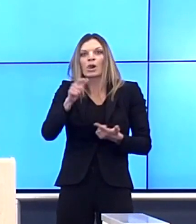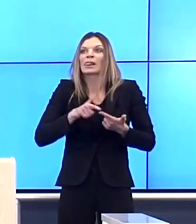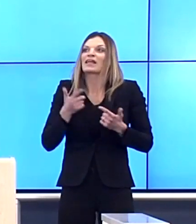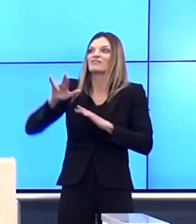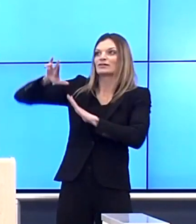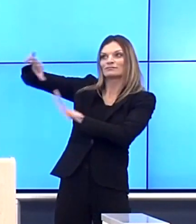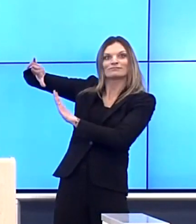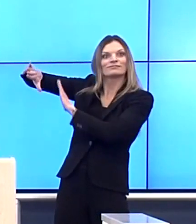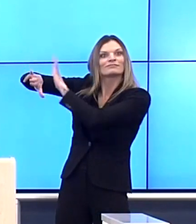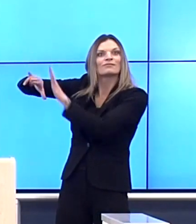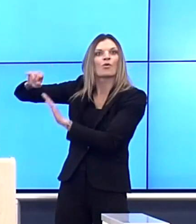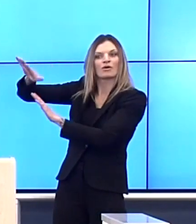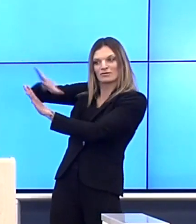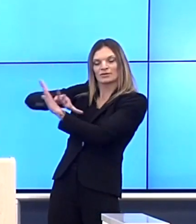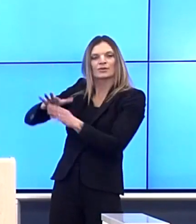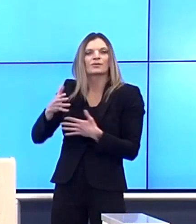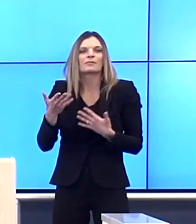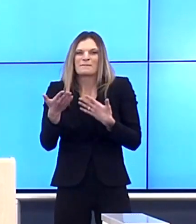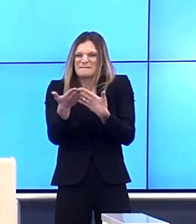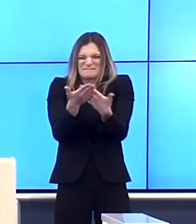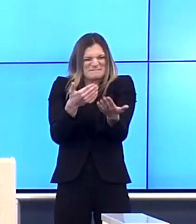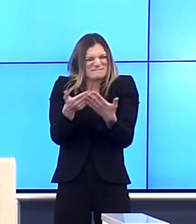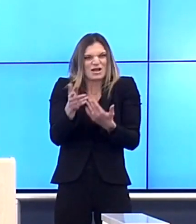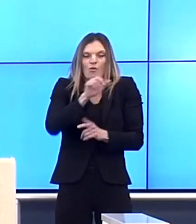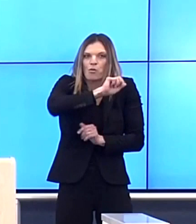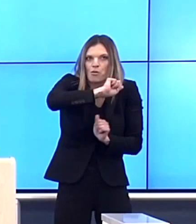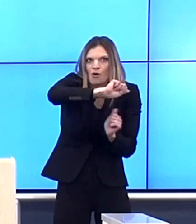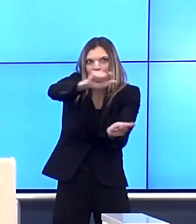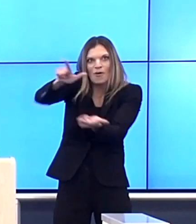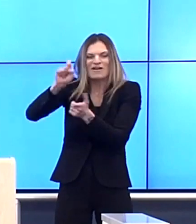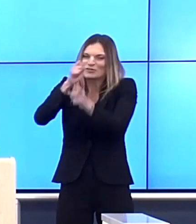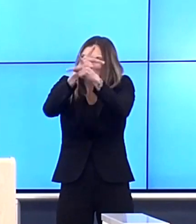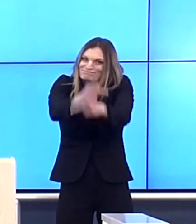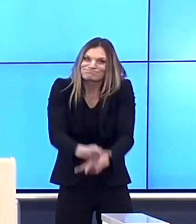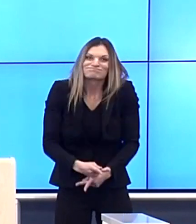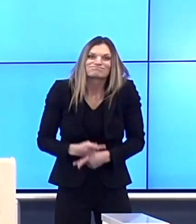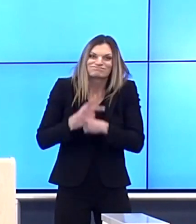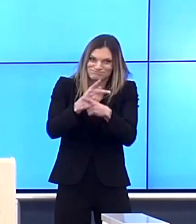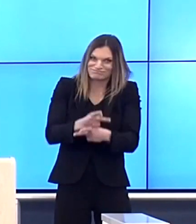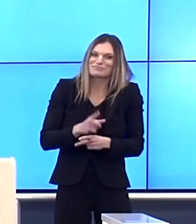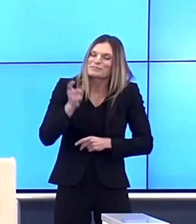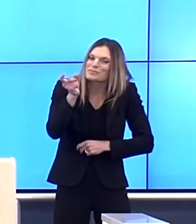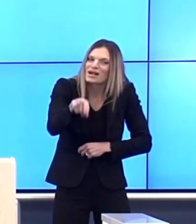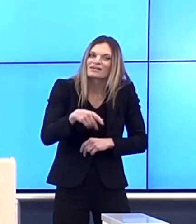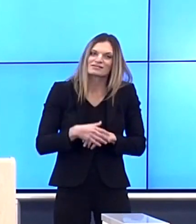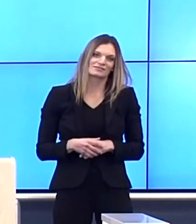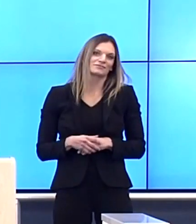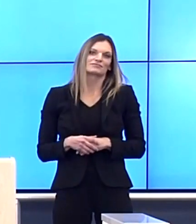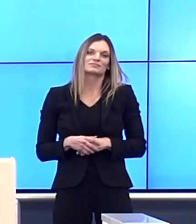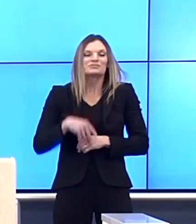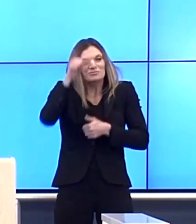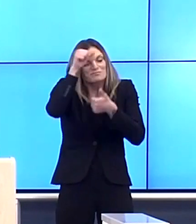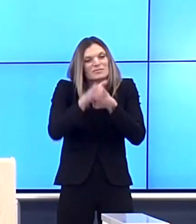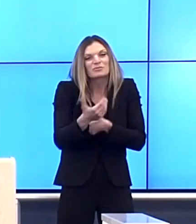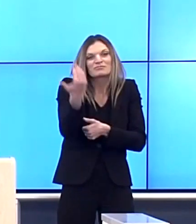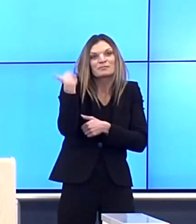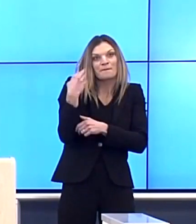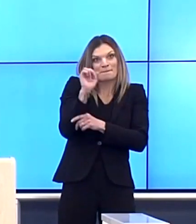WHETHER A BIDEN DEMOCRAT OR A TRUMP REPUBLICAN, WHERE YOU’RE A TRUMP REPUBLICAN, WHERE YOU’RE A UPER OR DOWN STATER, YOU HAVE A UPER OR DOWN STATER, YOU HAVE A ROLE IN THIS FIGHT. ROLE IN THIS FIGHT. SO LET’S CHALLENGE THE ENERGY